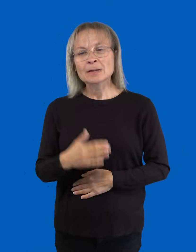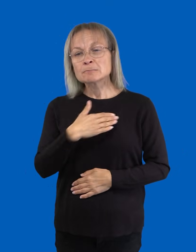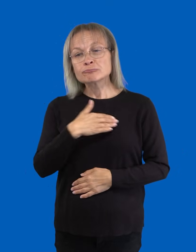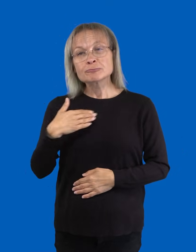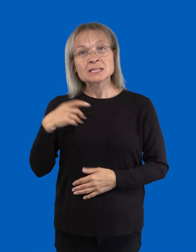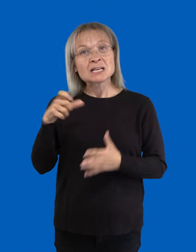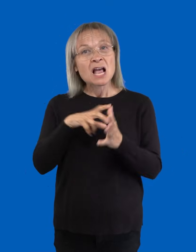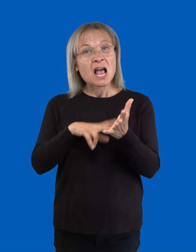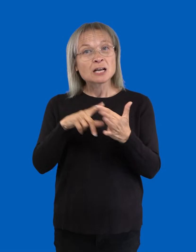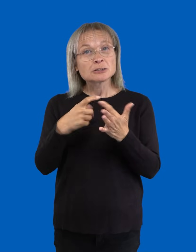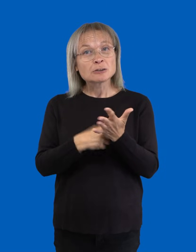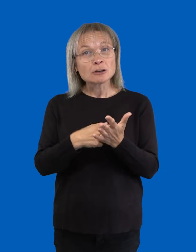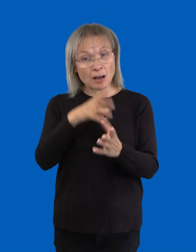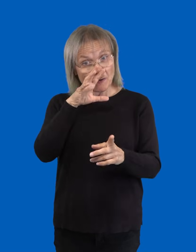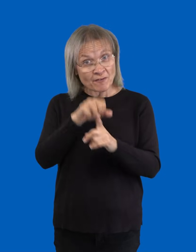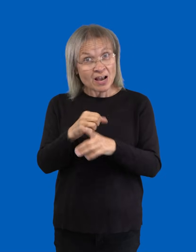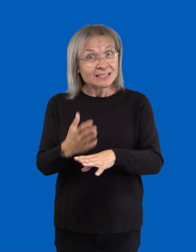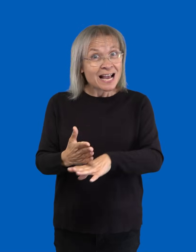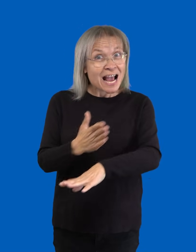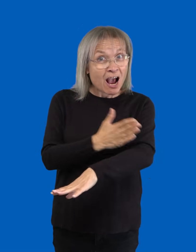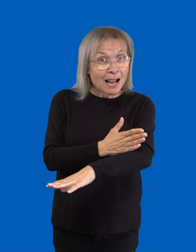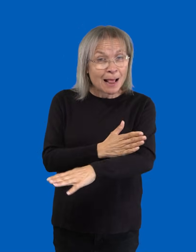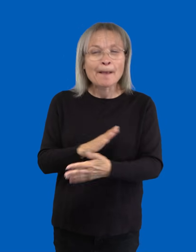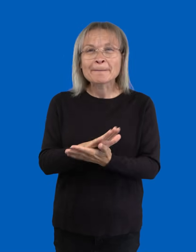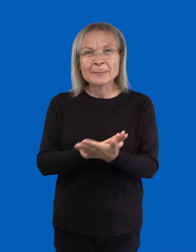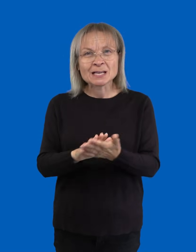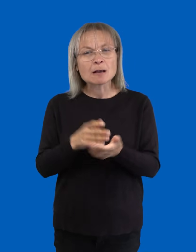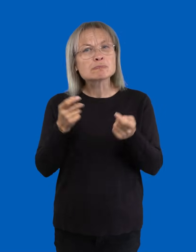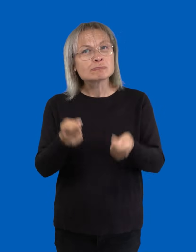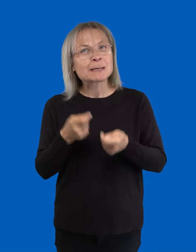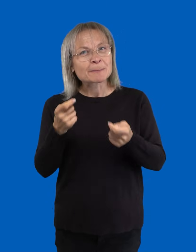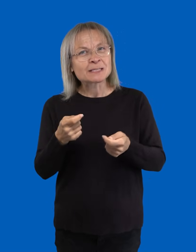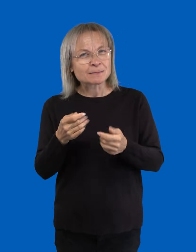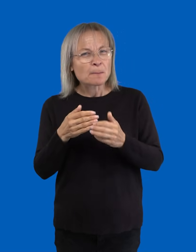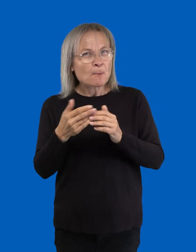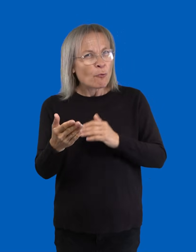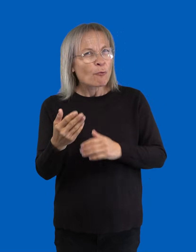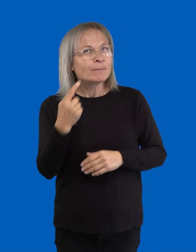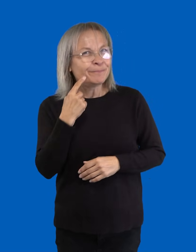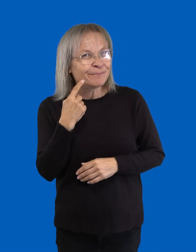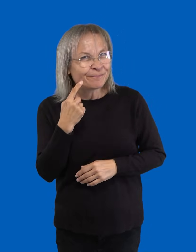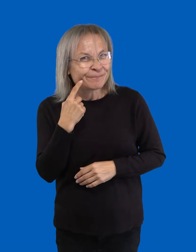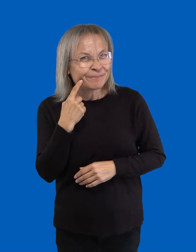Finding breast cancer early means that your treatment may be simpler and is more likely to be effective.